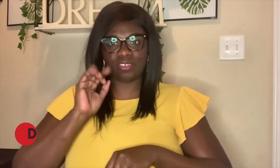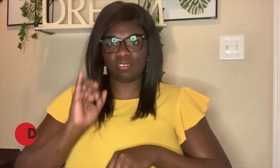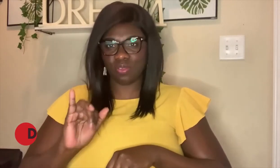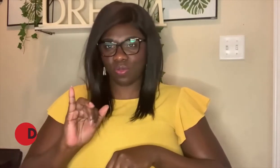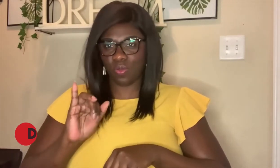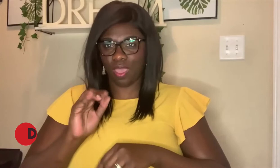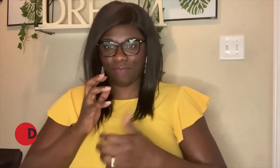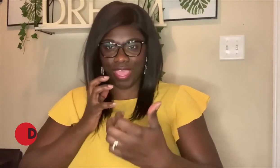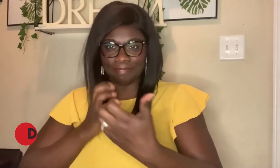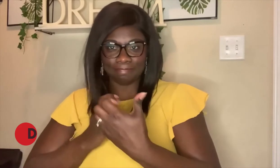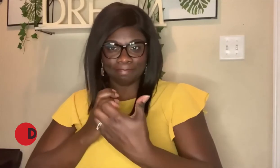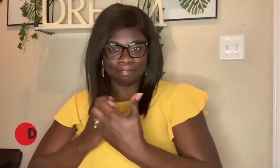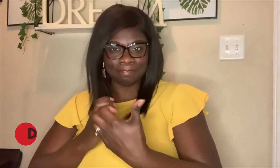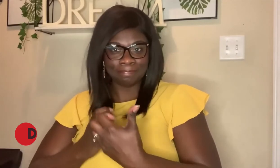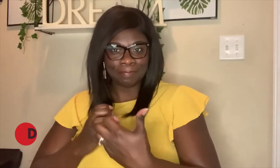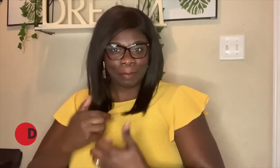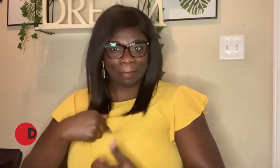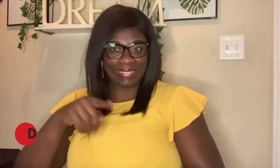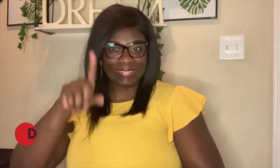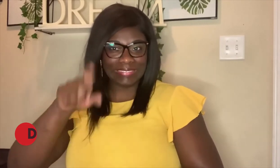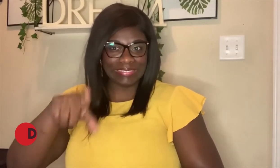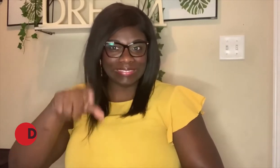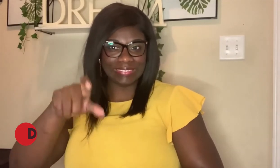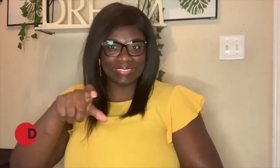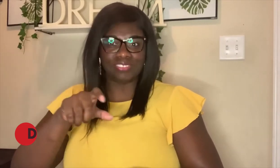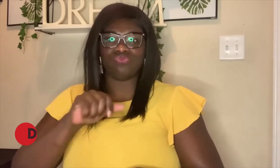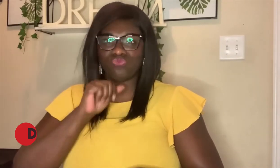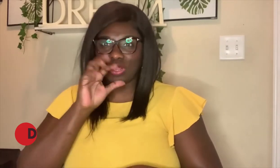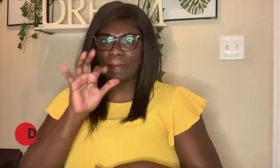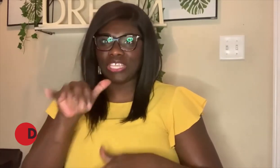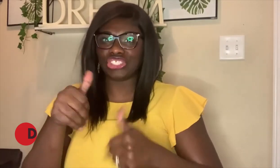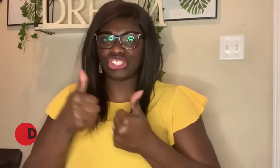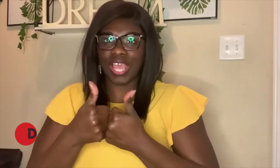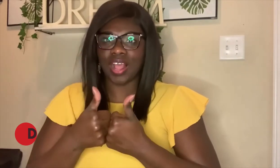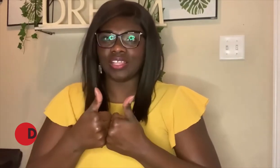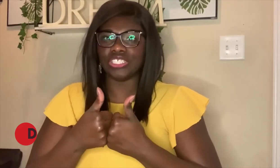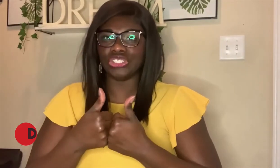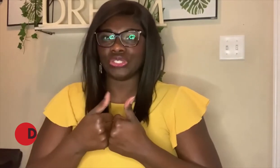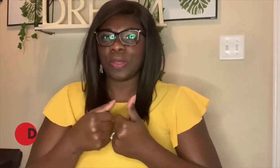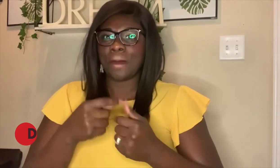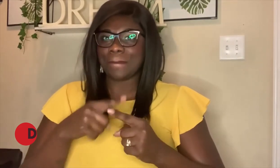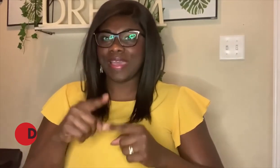people and that accommodating my needs would be challenging but